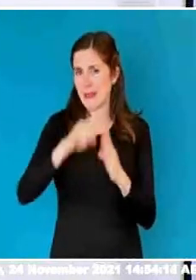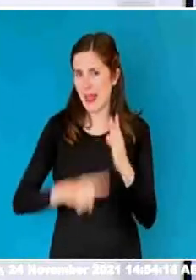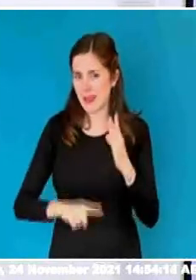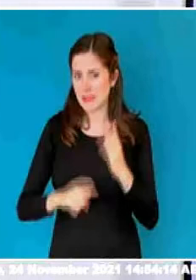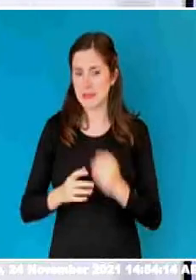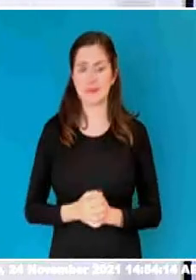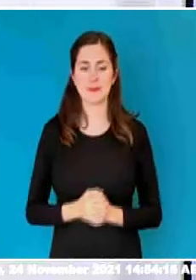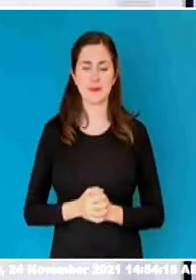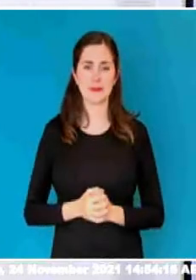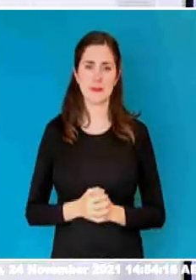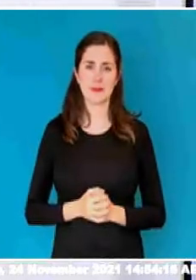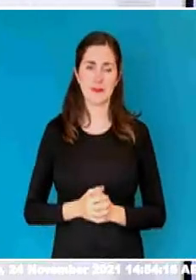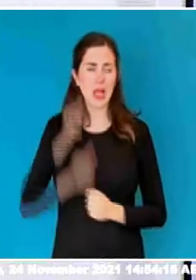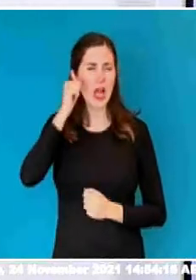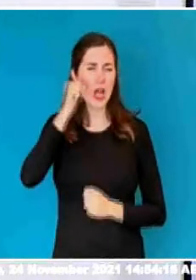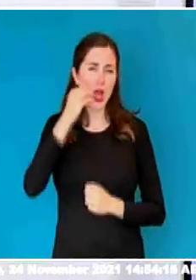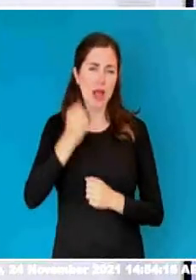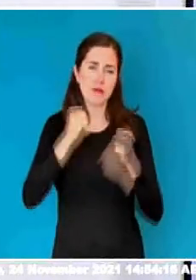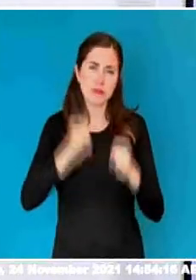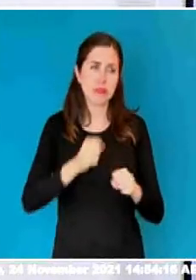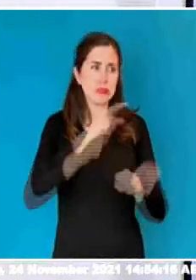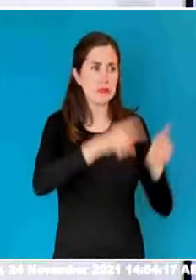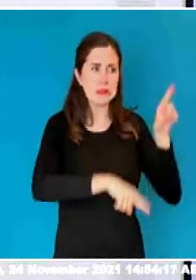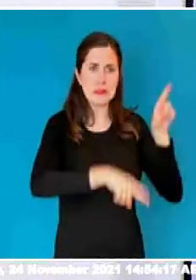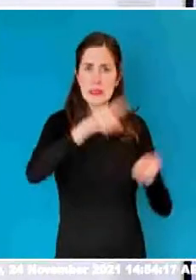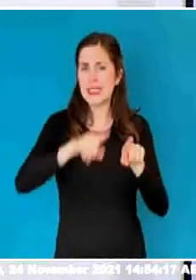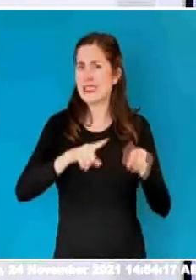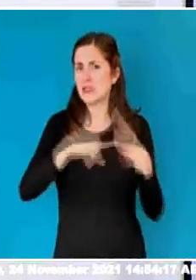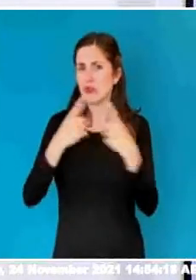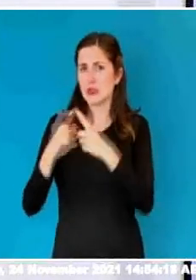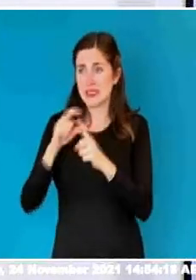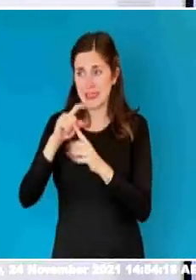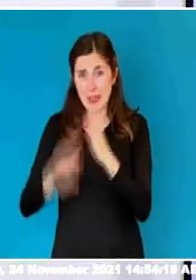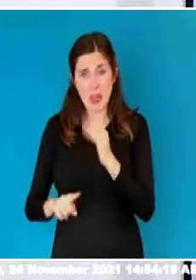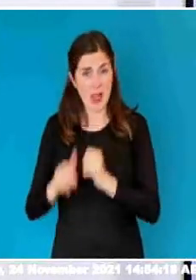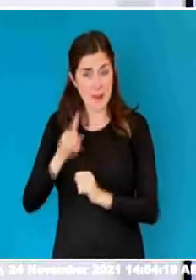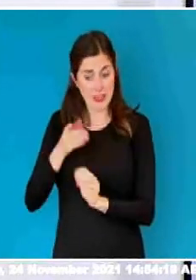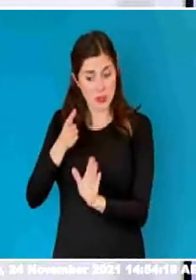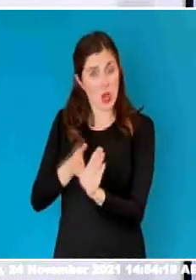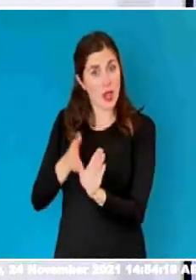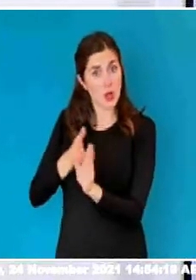psychosocial disability is an area that receives perhaps increasing attention in